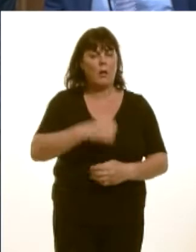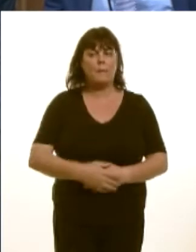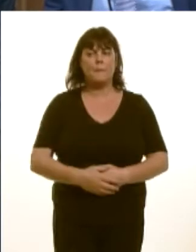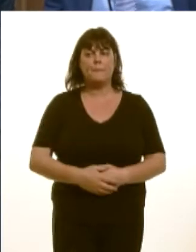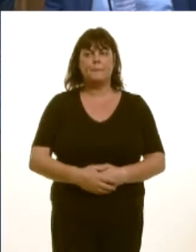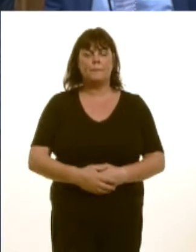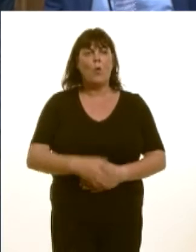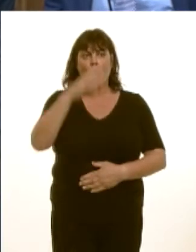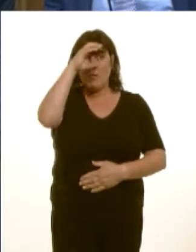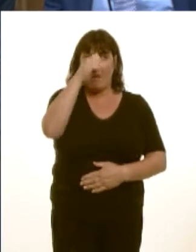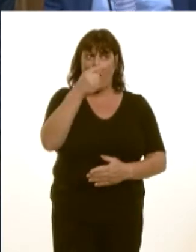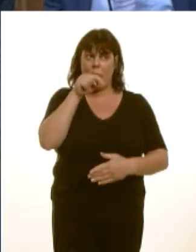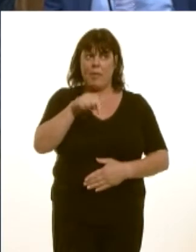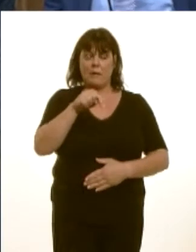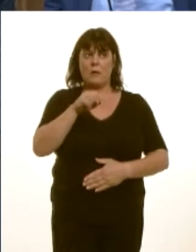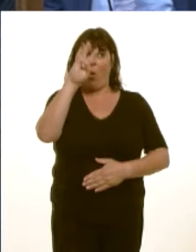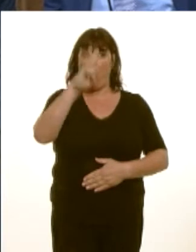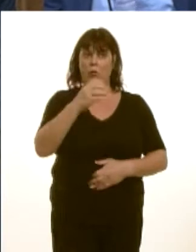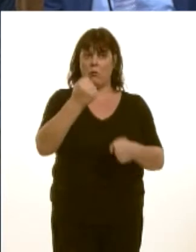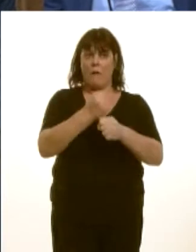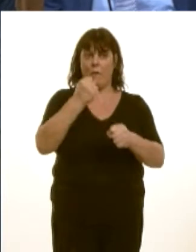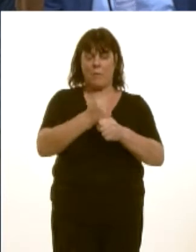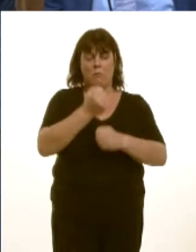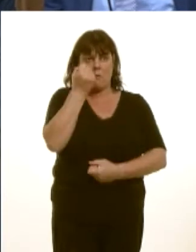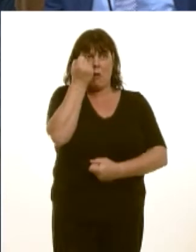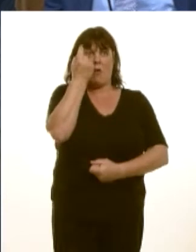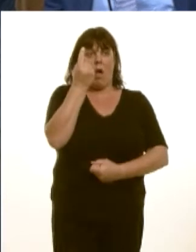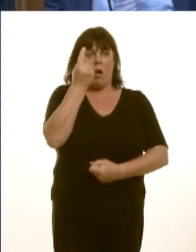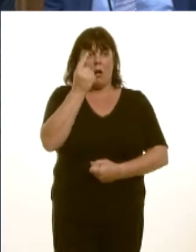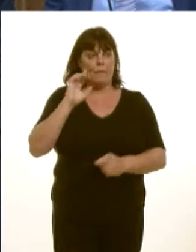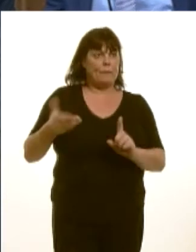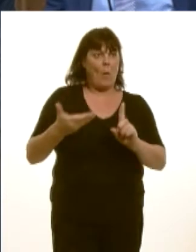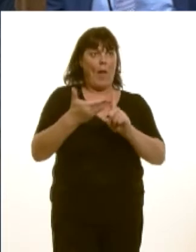This is a Welsh Government initiative to ensure that many premises and settlements across